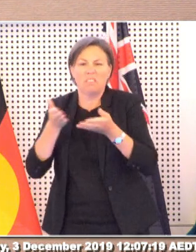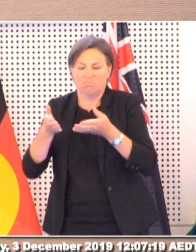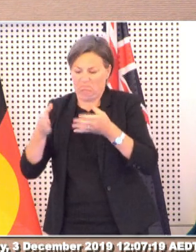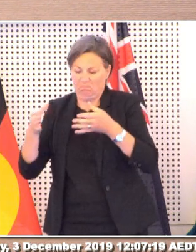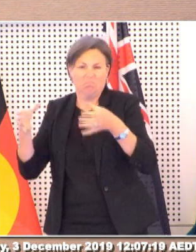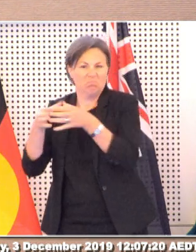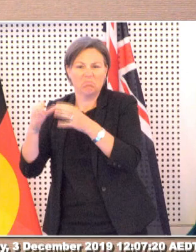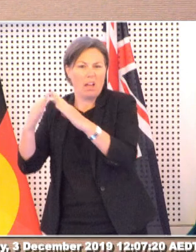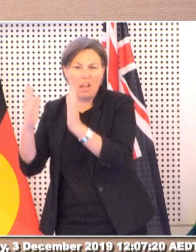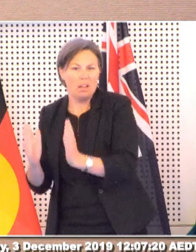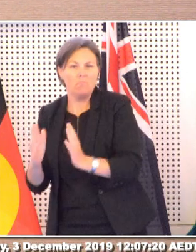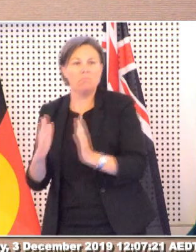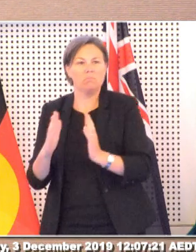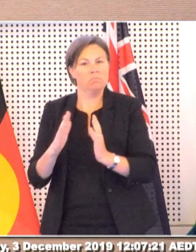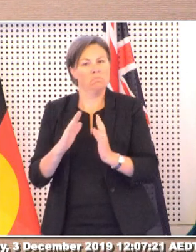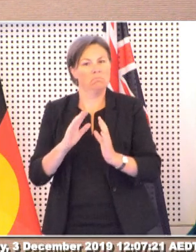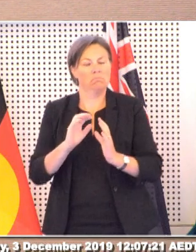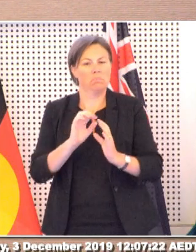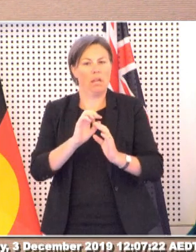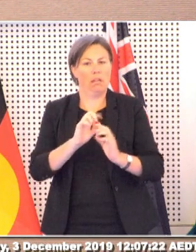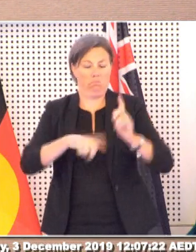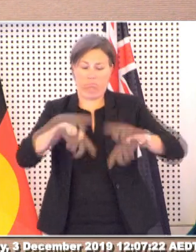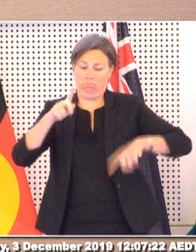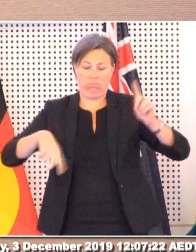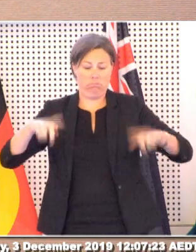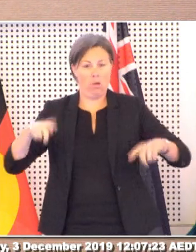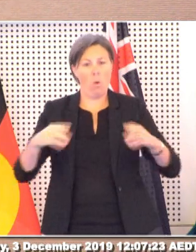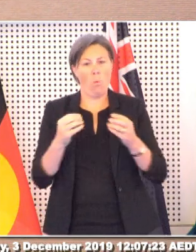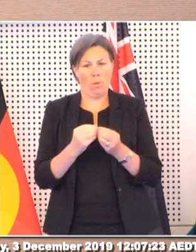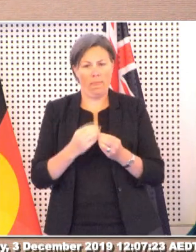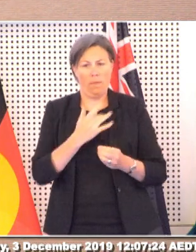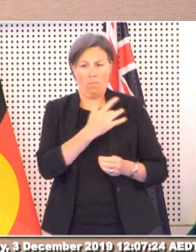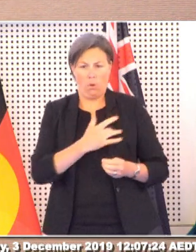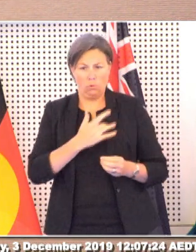they had experienced emotional and psychological abuse and neglect across all